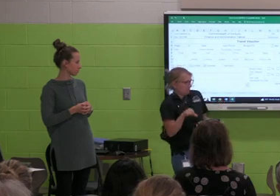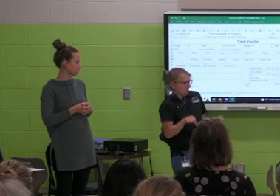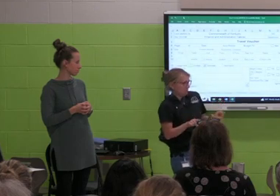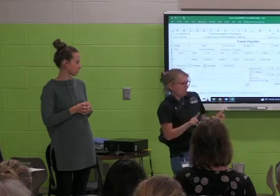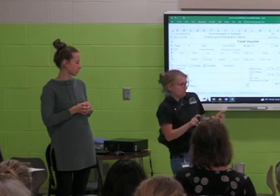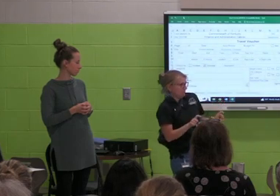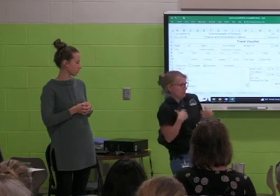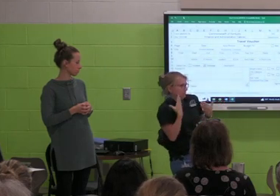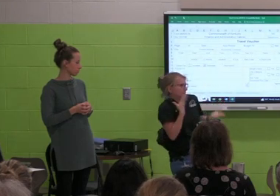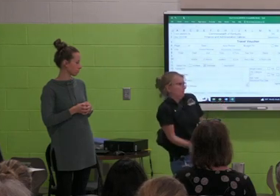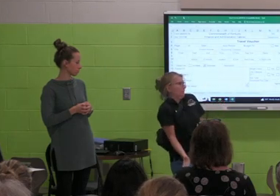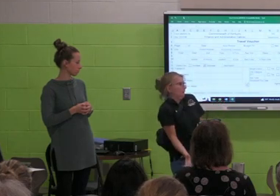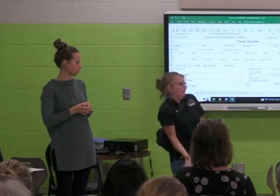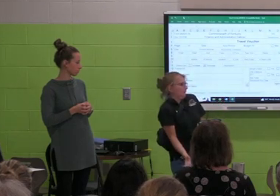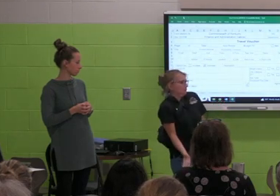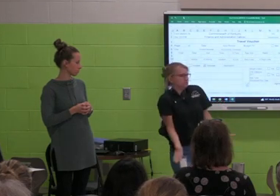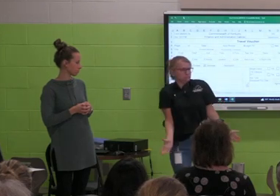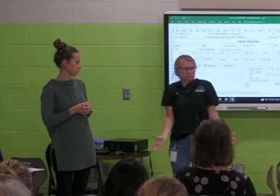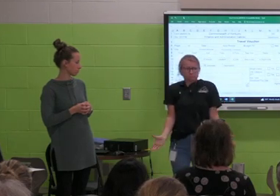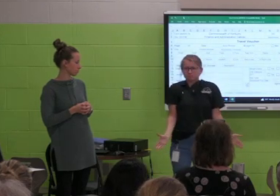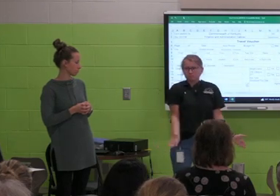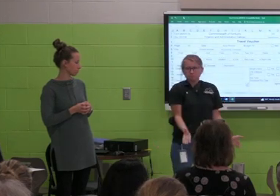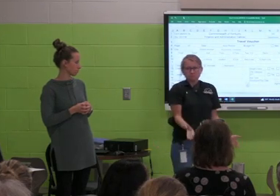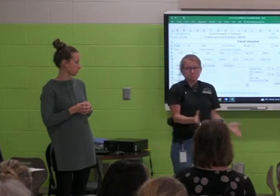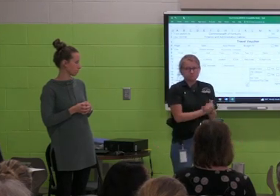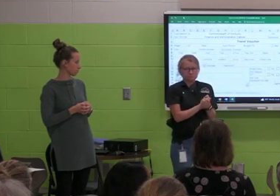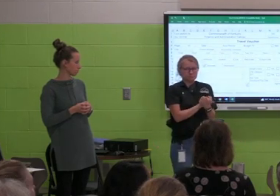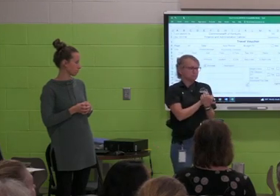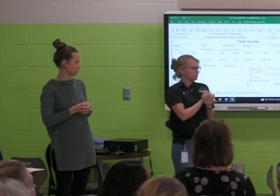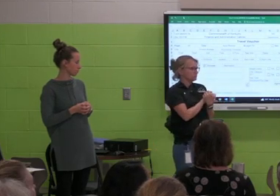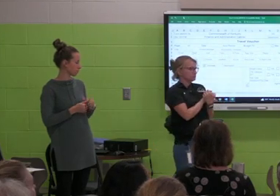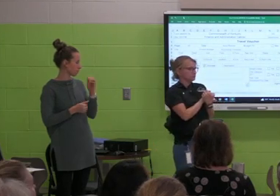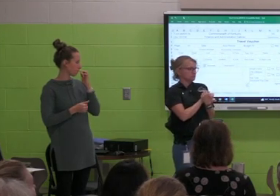it uh the appropriate way and not going to have a problem with funding that we're getting from